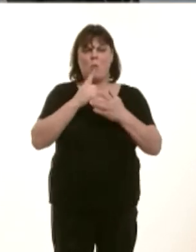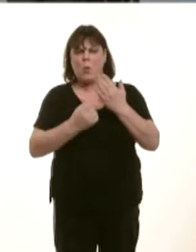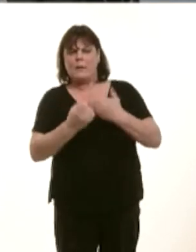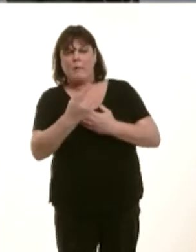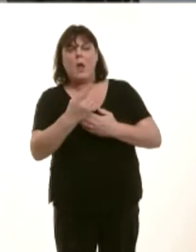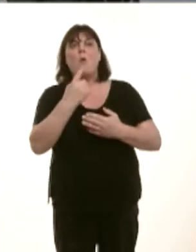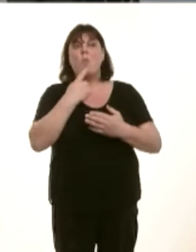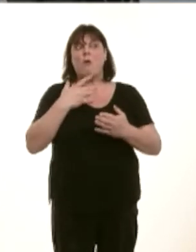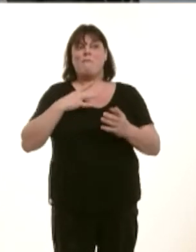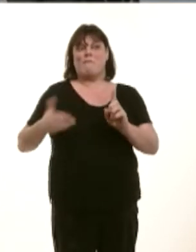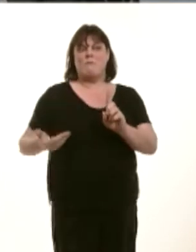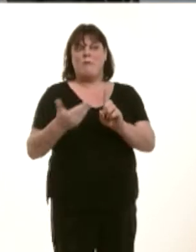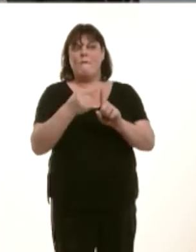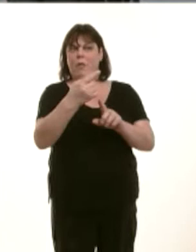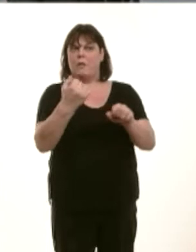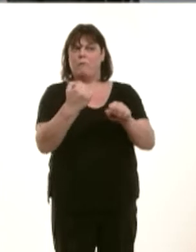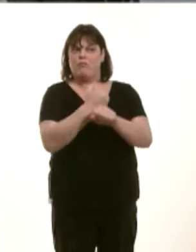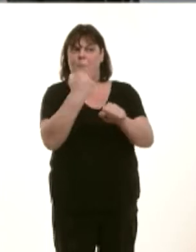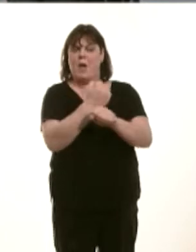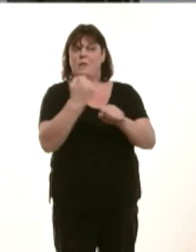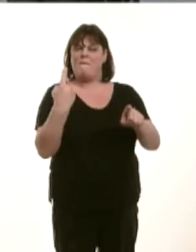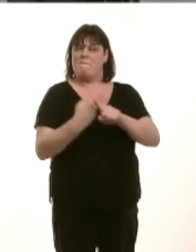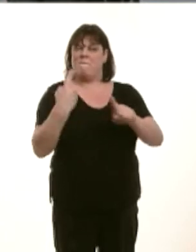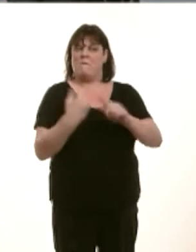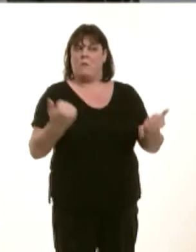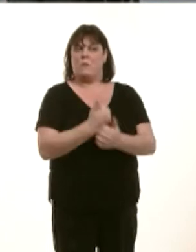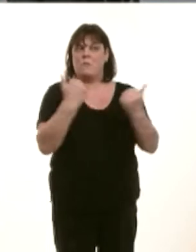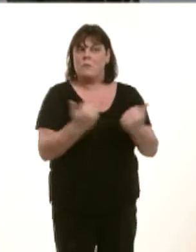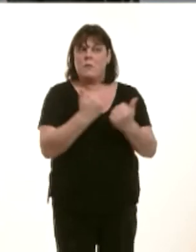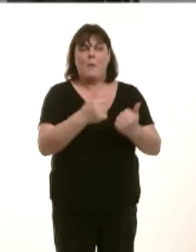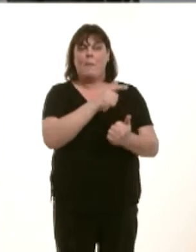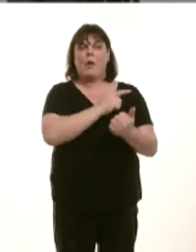out as quickly as possible, because I know of the disruption thatís occurring, of course,